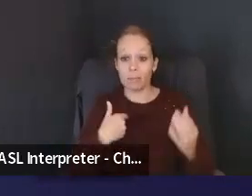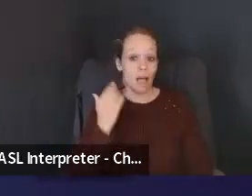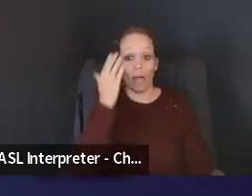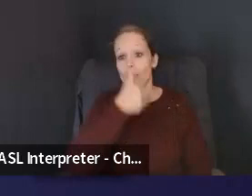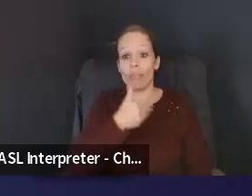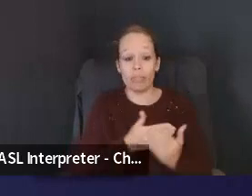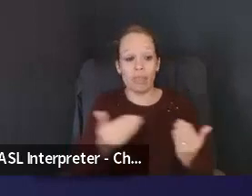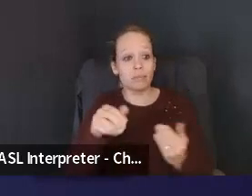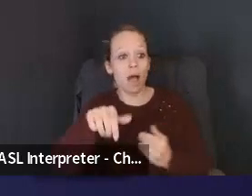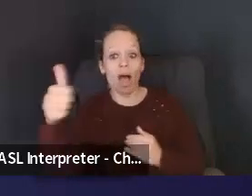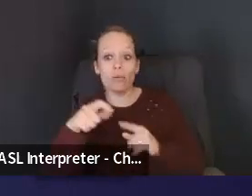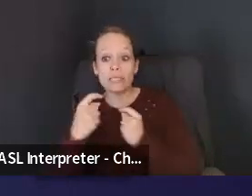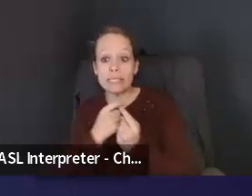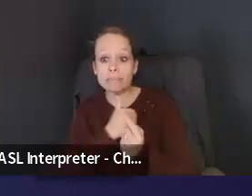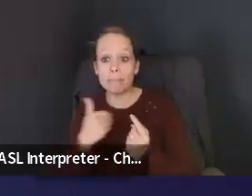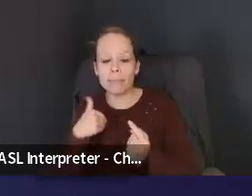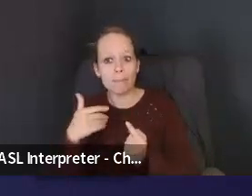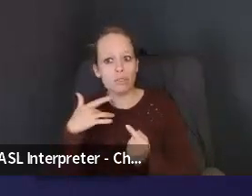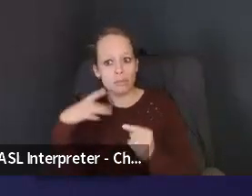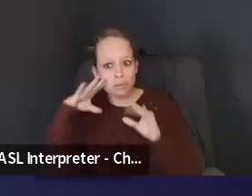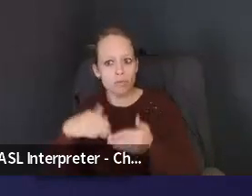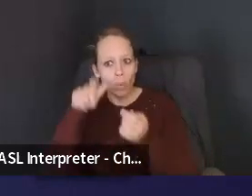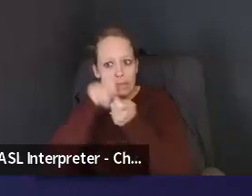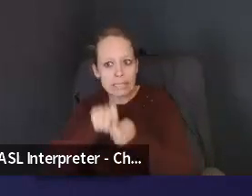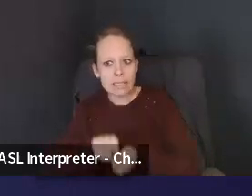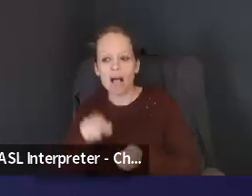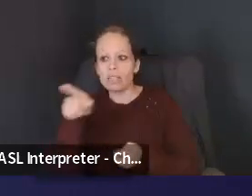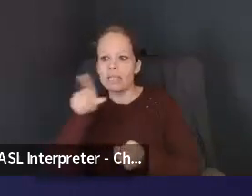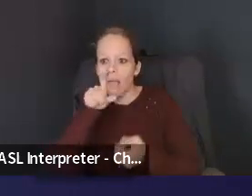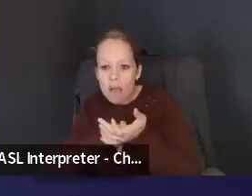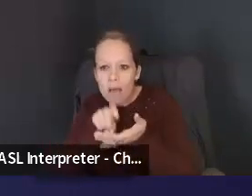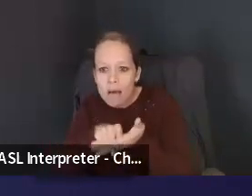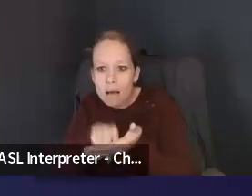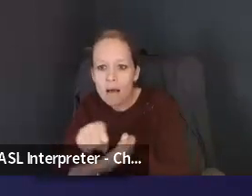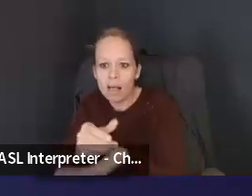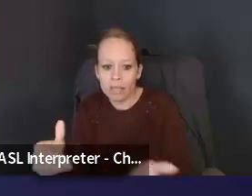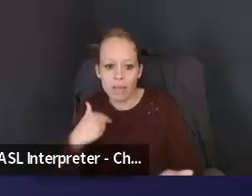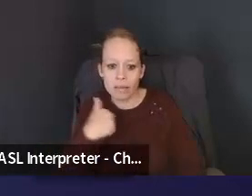picked up on stuff that I've missed or that we've missed. So, that's why it's important for multiple